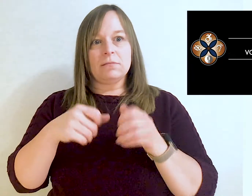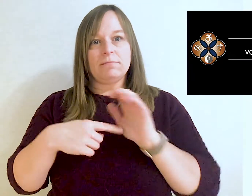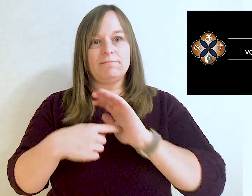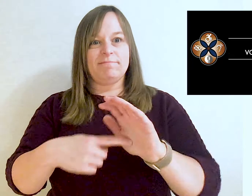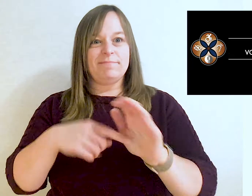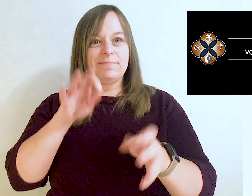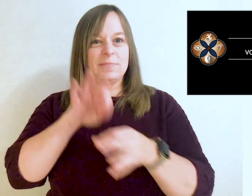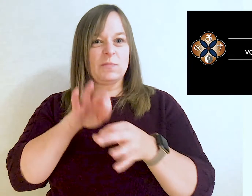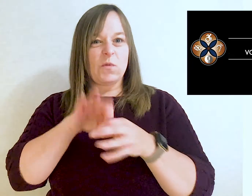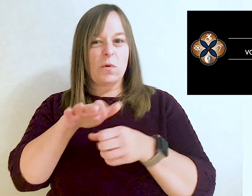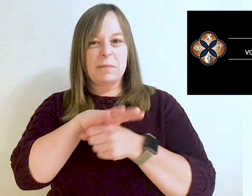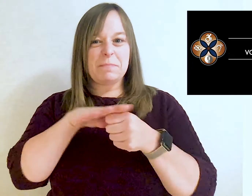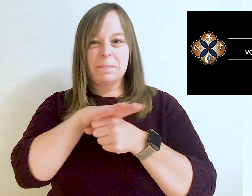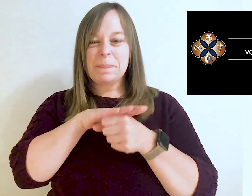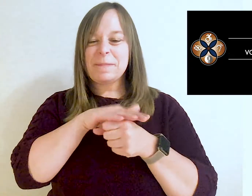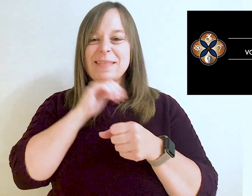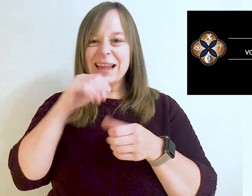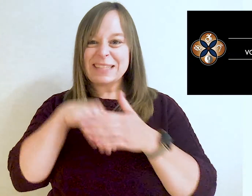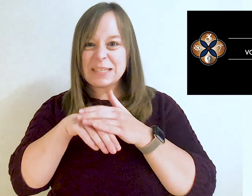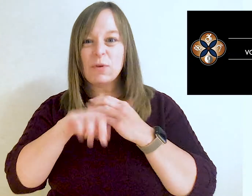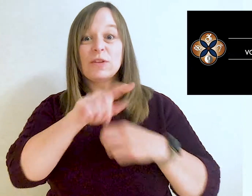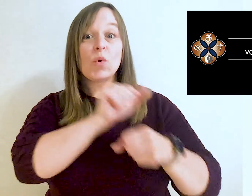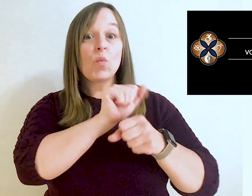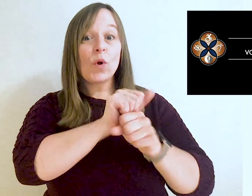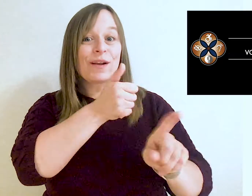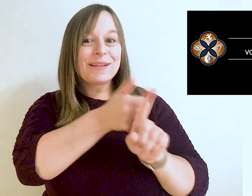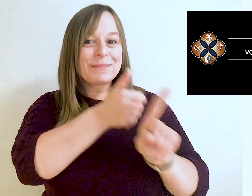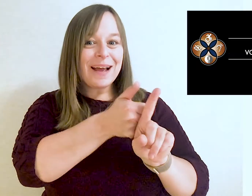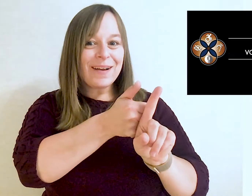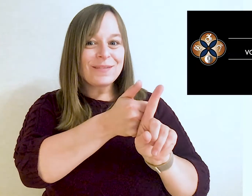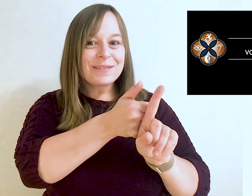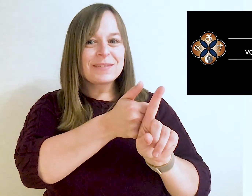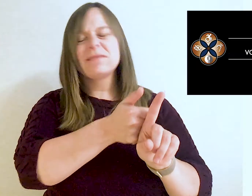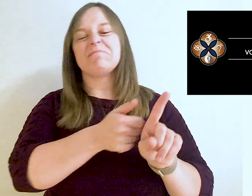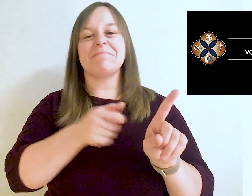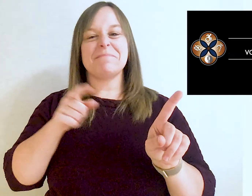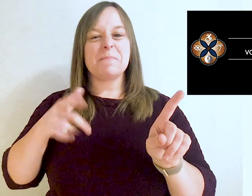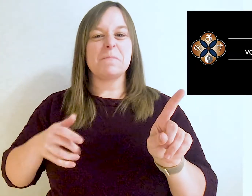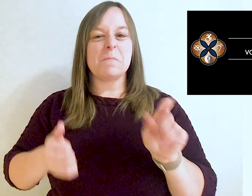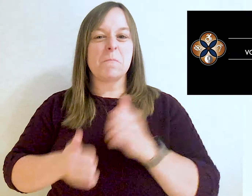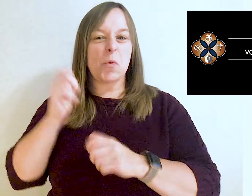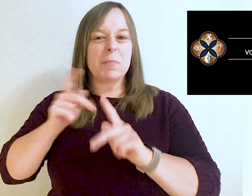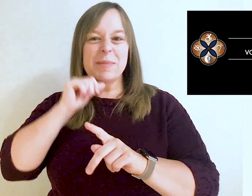inaccessible is poll workers. And that's one that voters don't typically think of, but